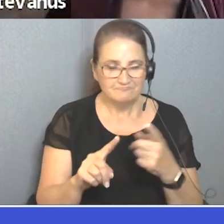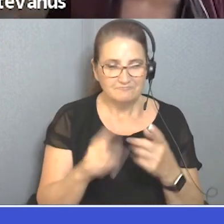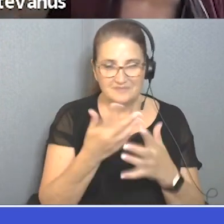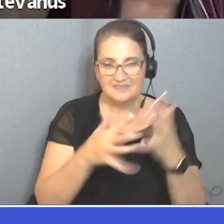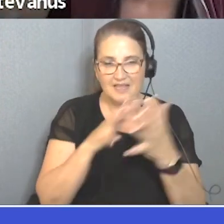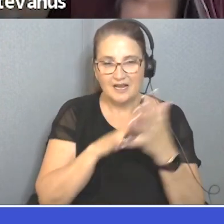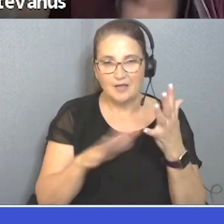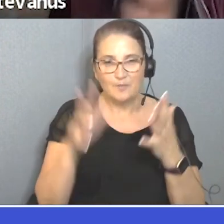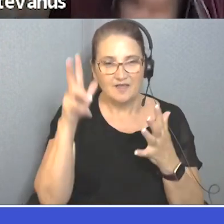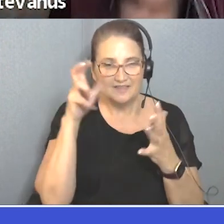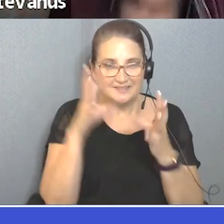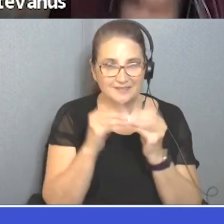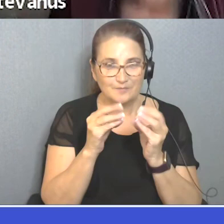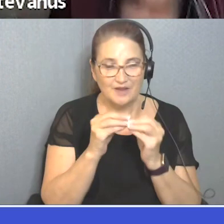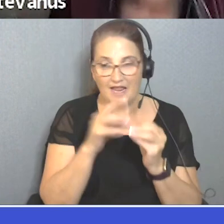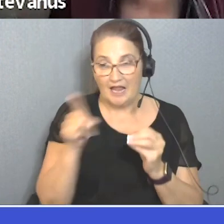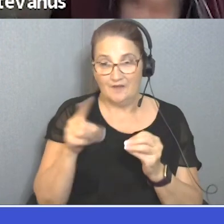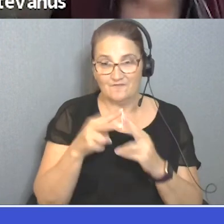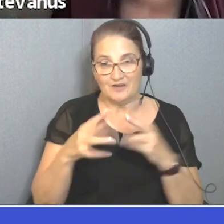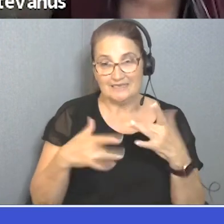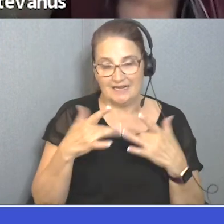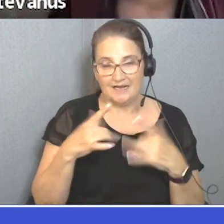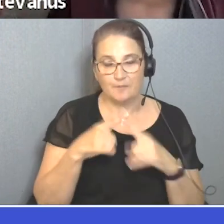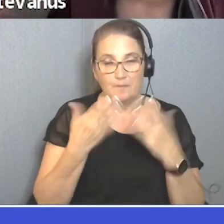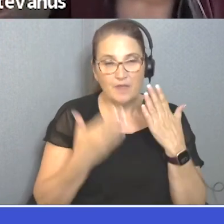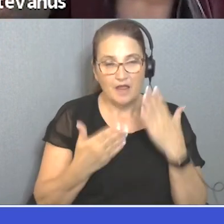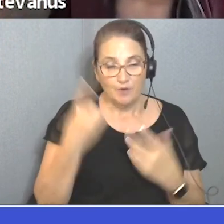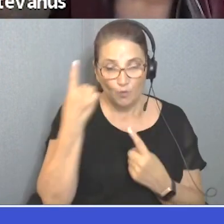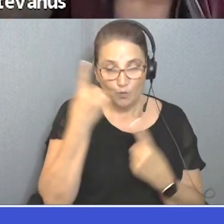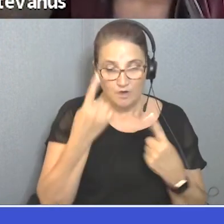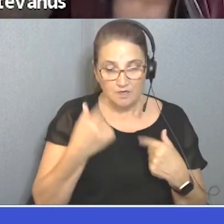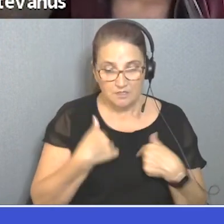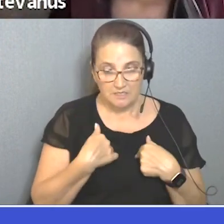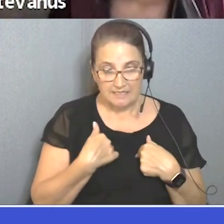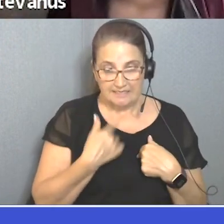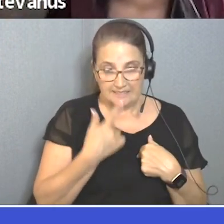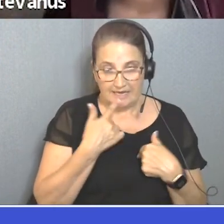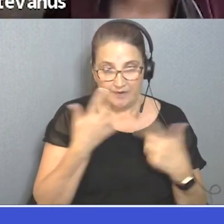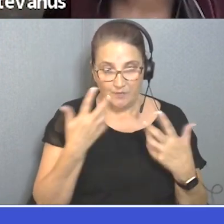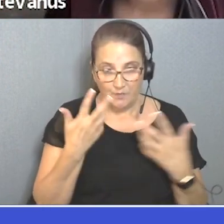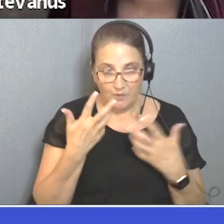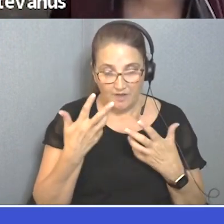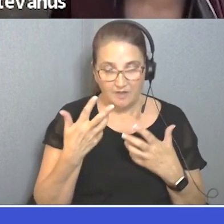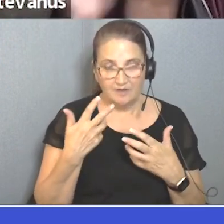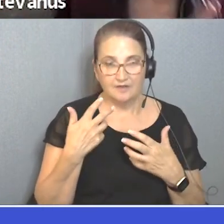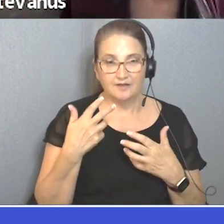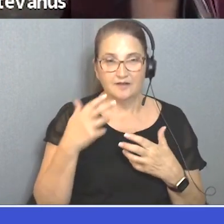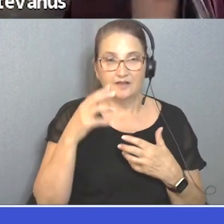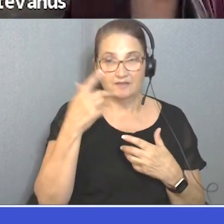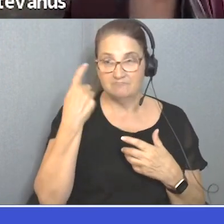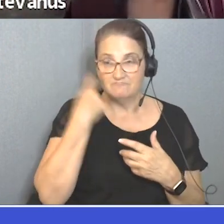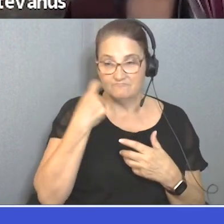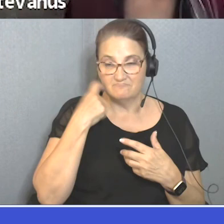a listening session and super excited. But you might be wondering, what do I say?